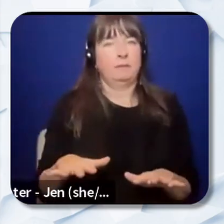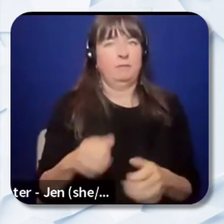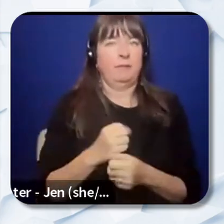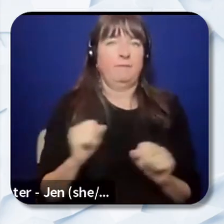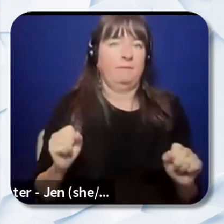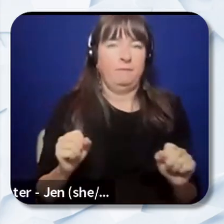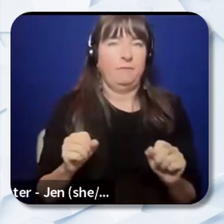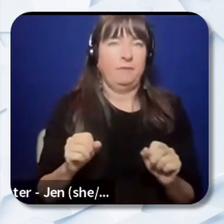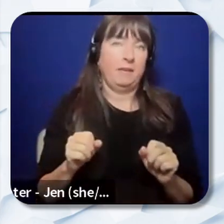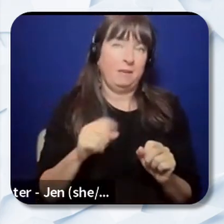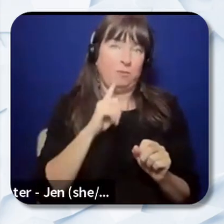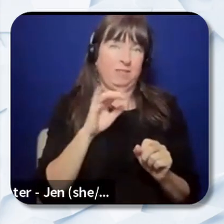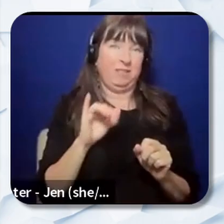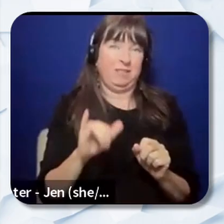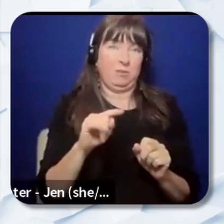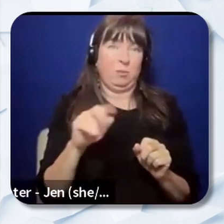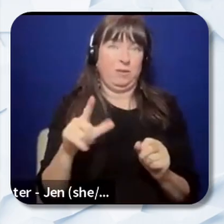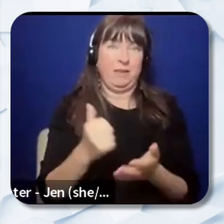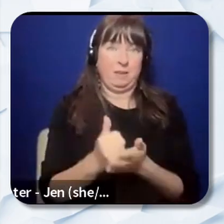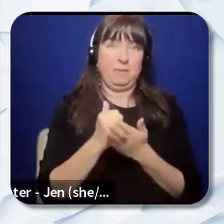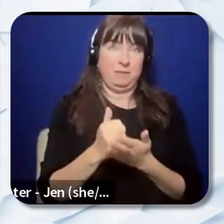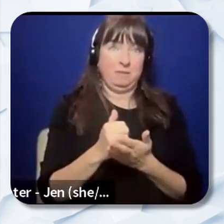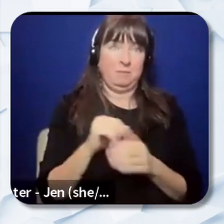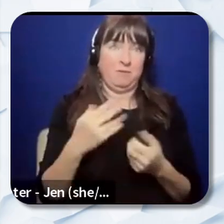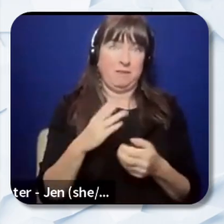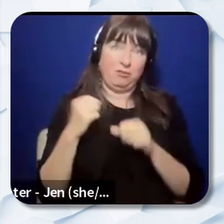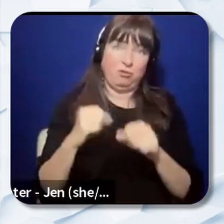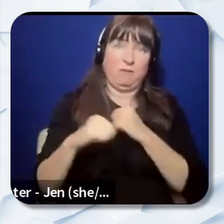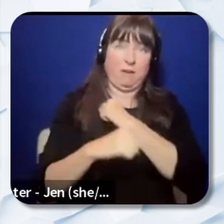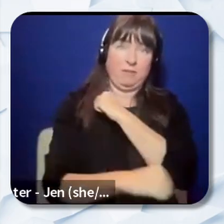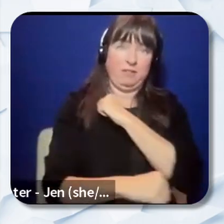really provides a strong foundation for that. Jade Meihl: Awesome. So personal stories and